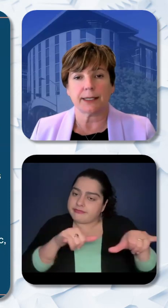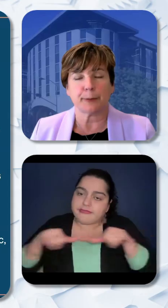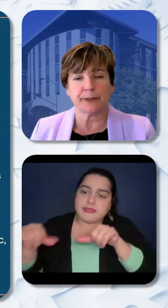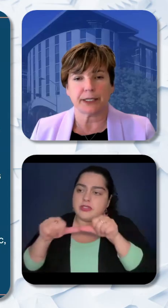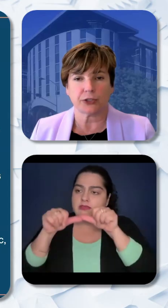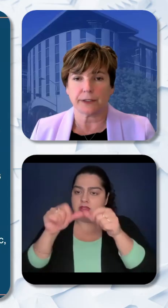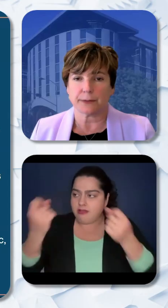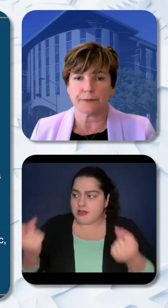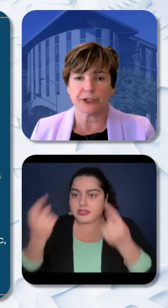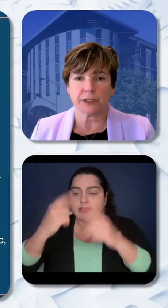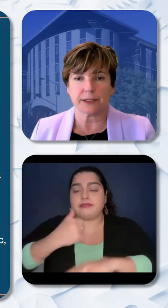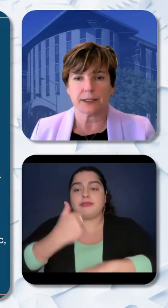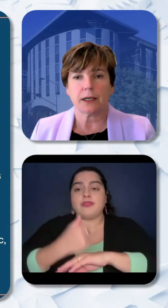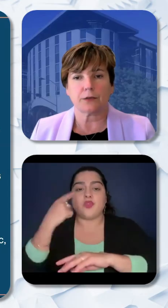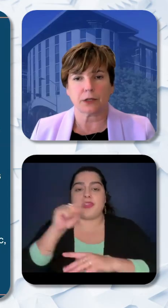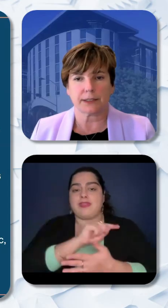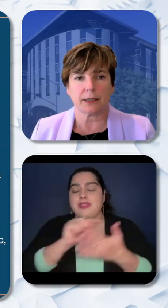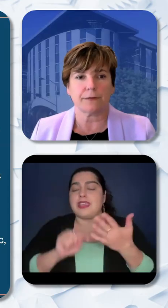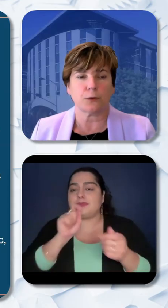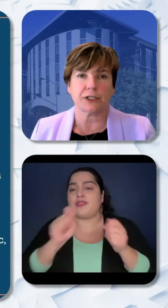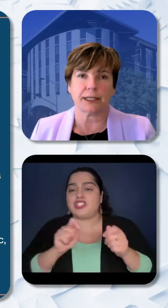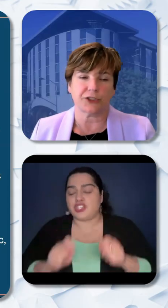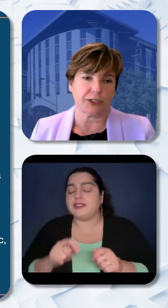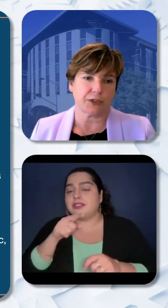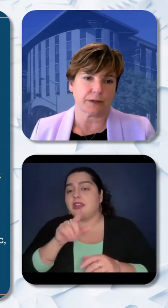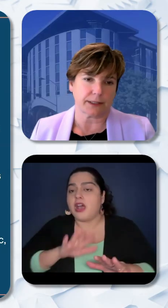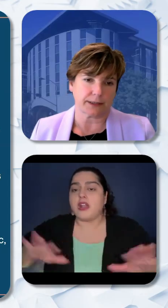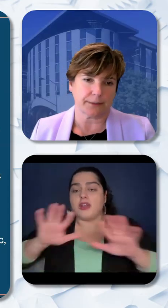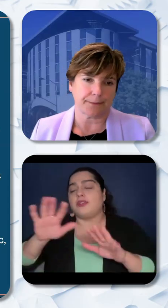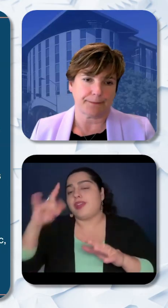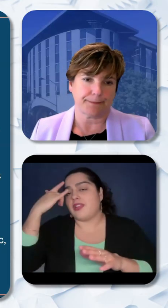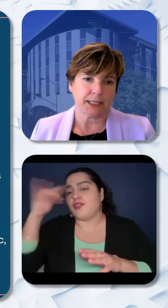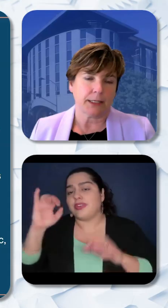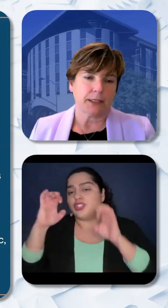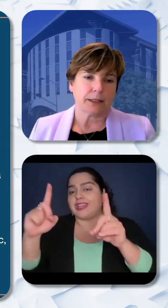and implementation of these provisions across California's educational system.